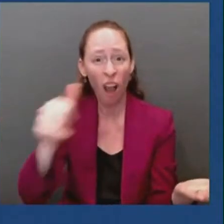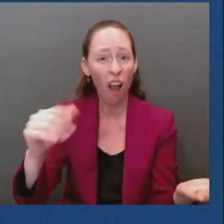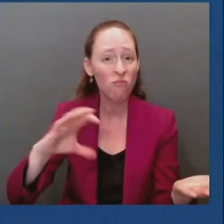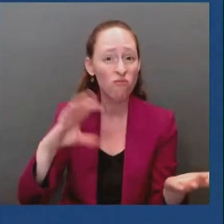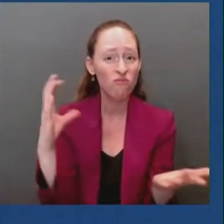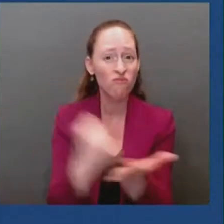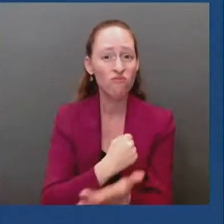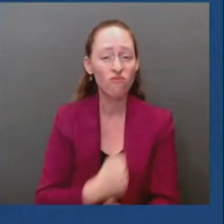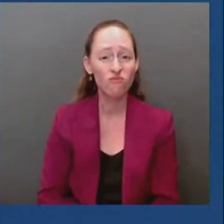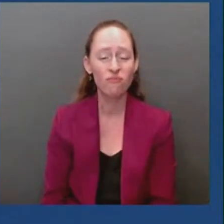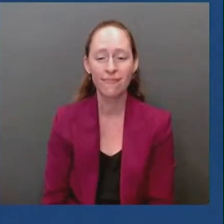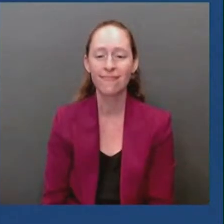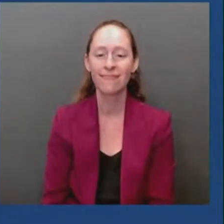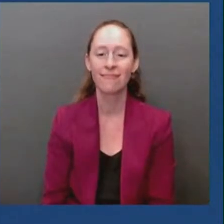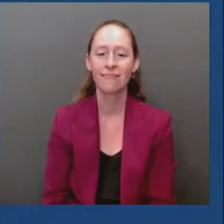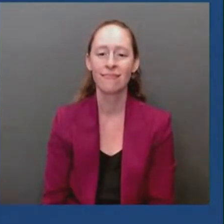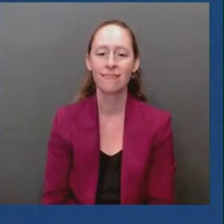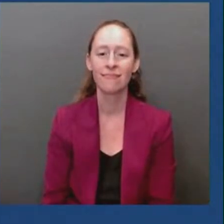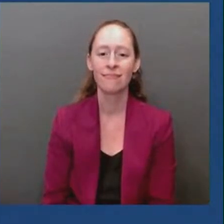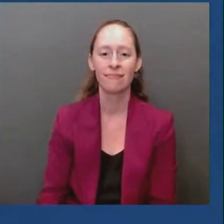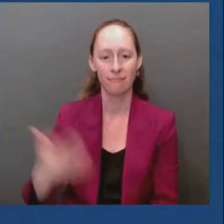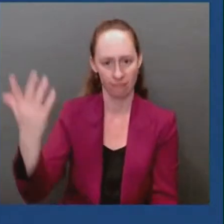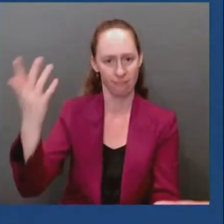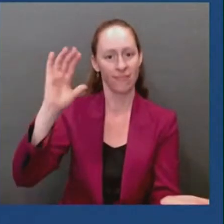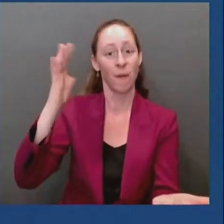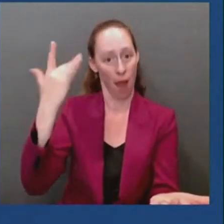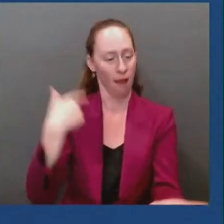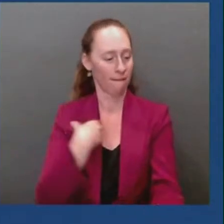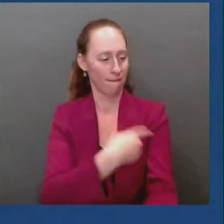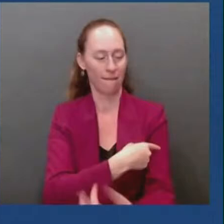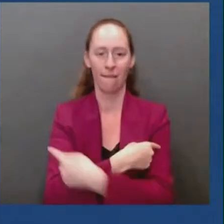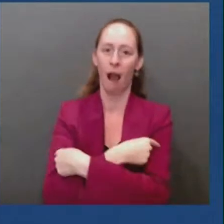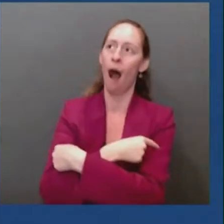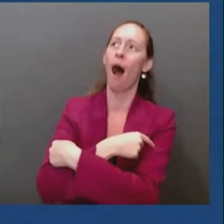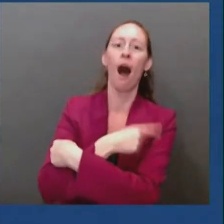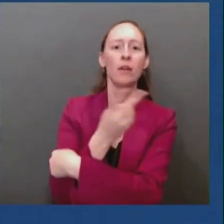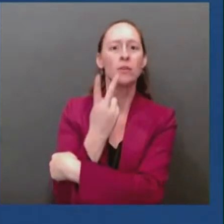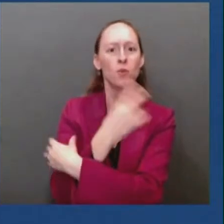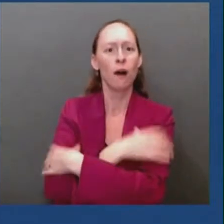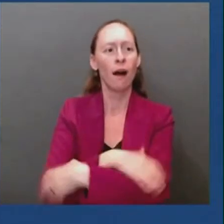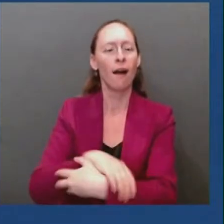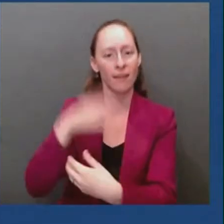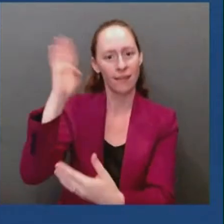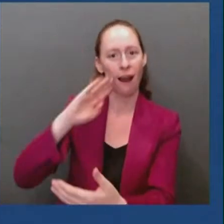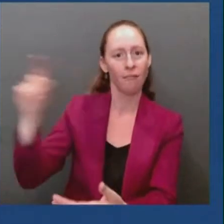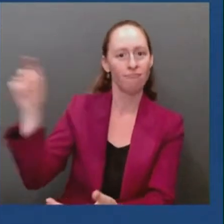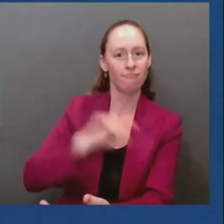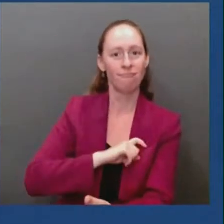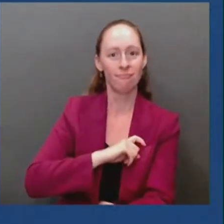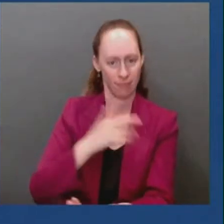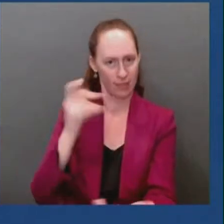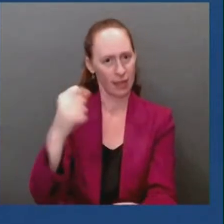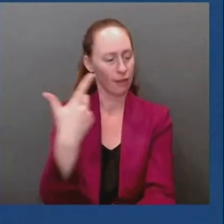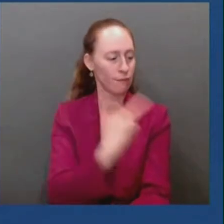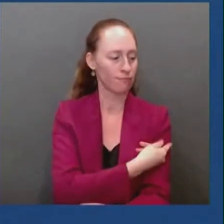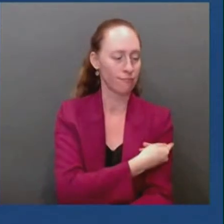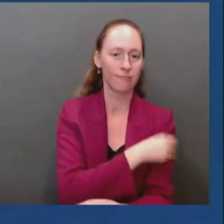YOU GET BOTH YOUR FLU SHOT AND COVID SHOT AT THE SAME TIME.